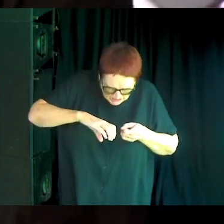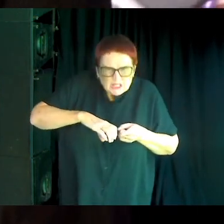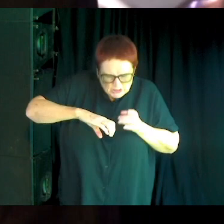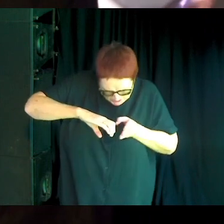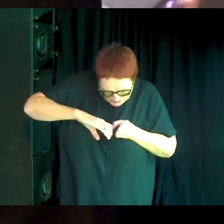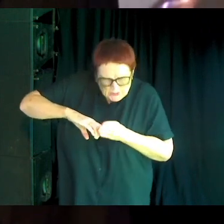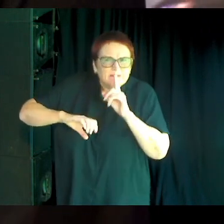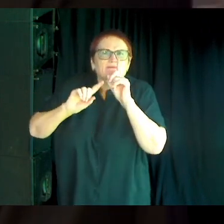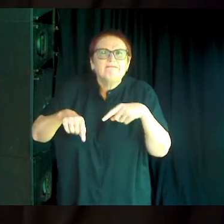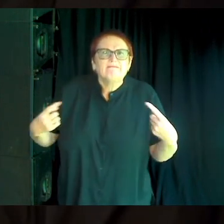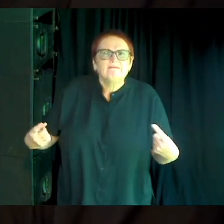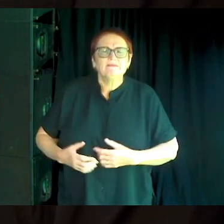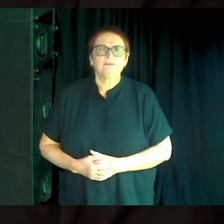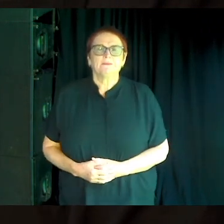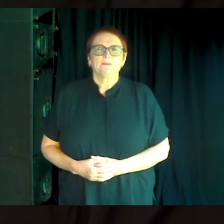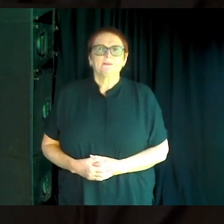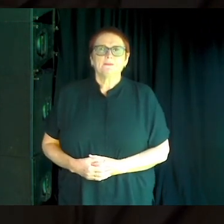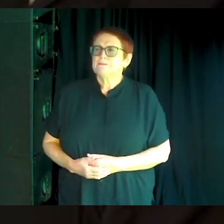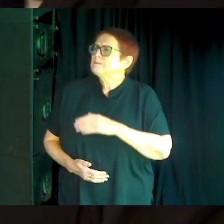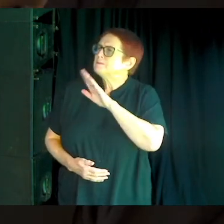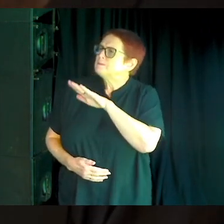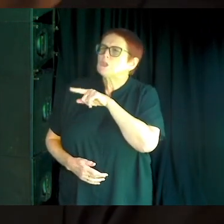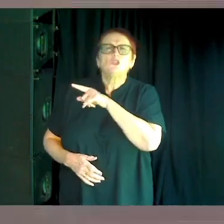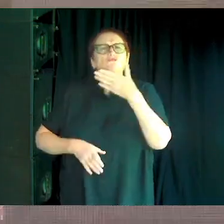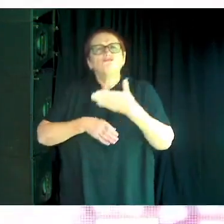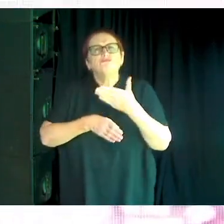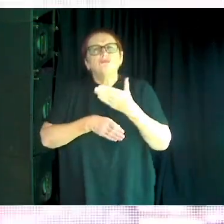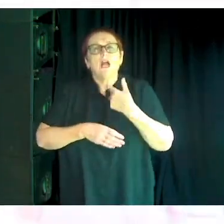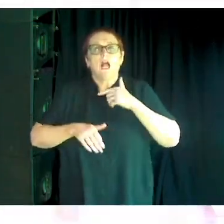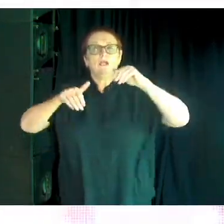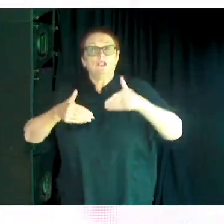all right so we pull yes while you are doing your chopping I will just introduce the other dish so